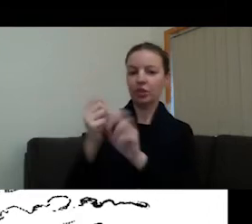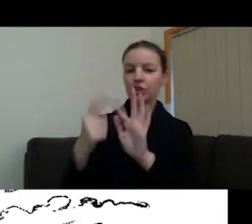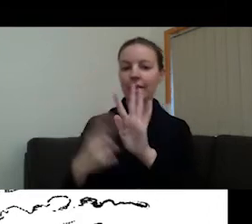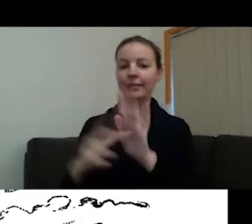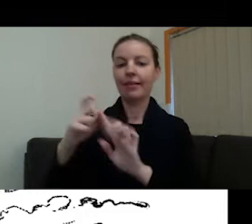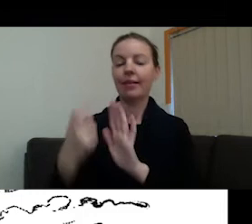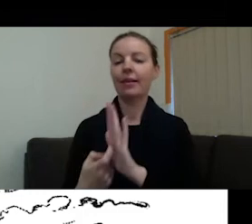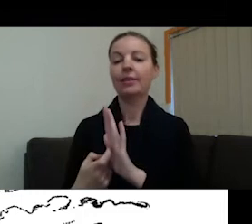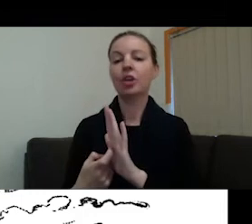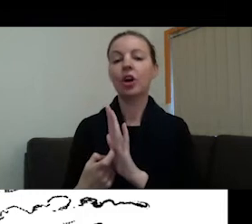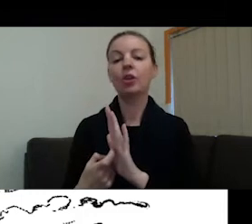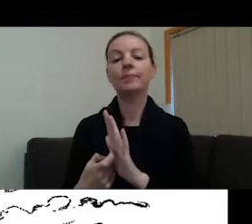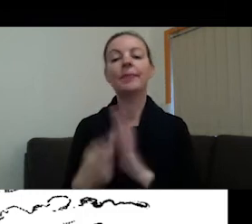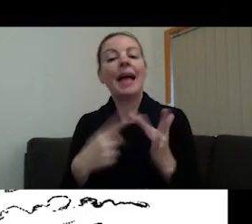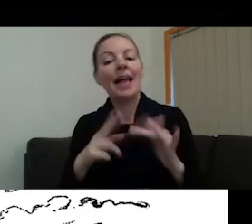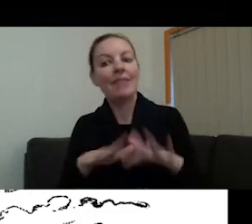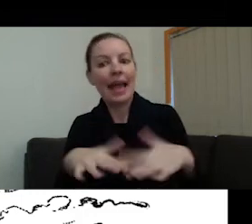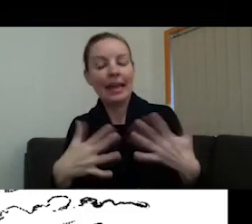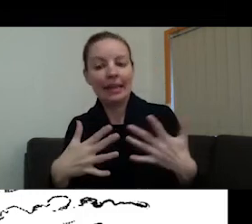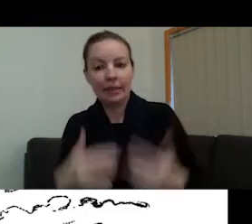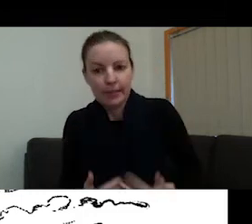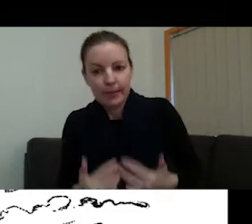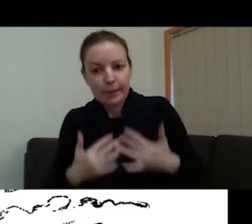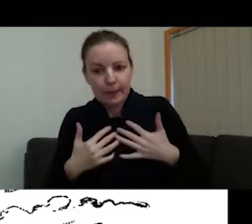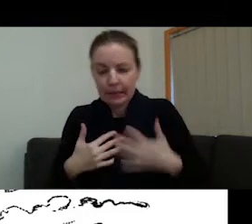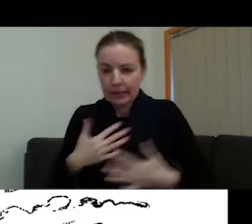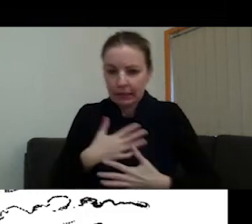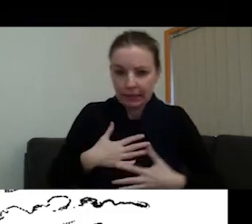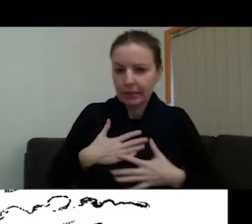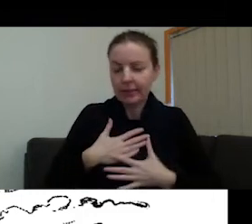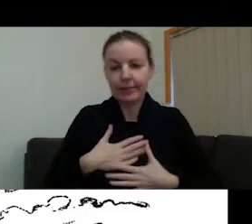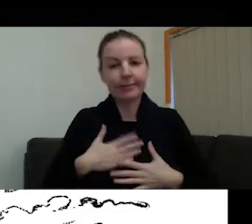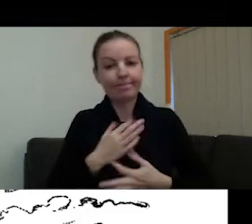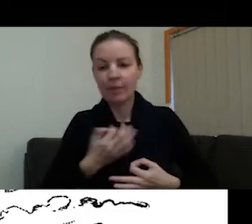anything comes up for you or feels hard to think about or - you know,